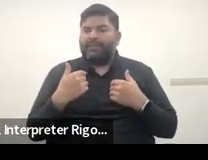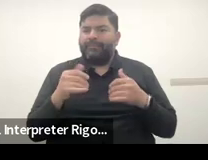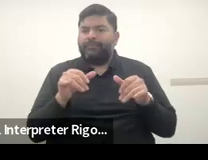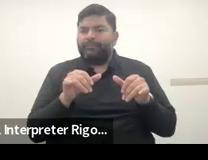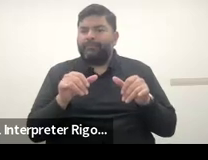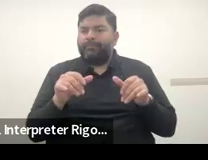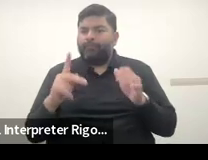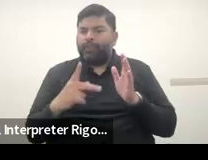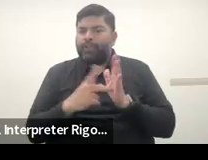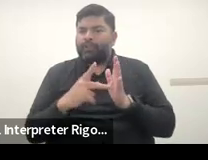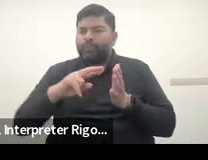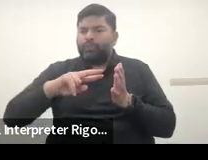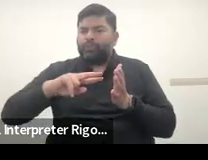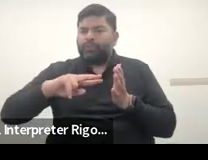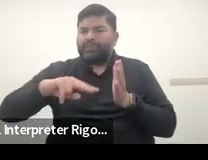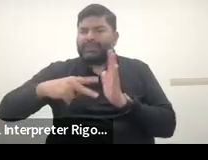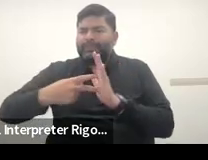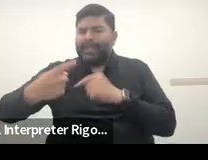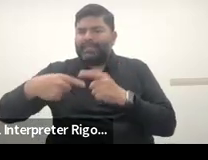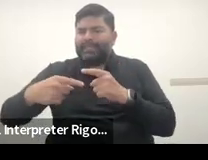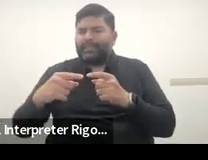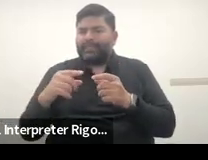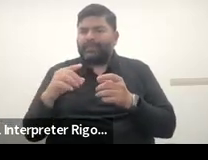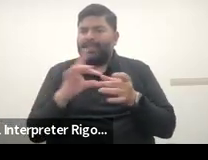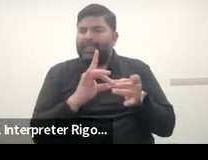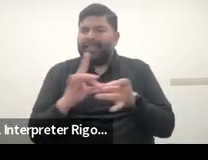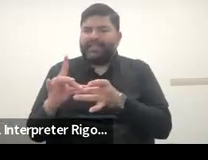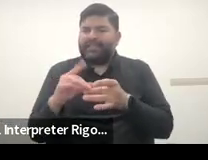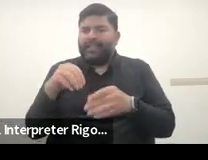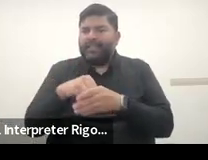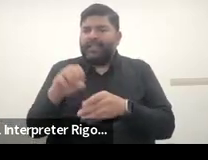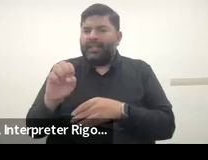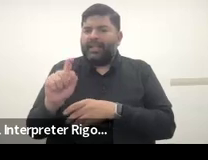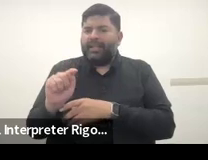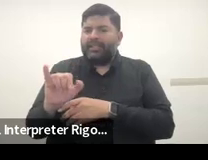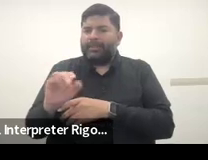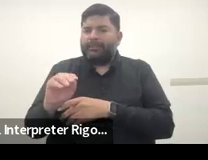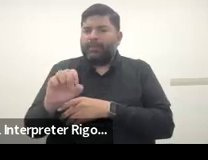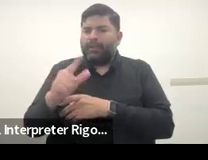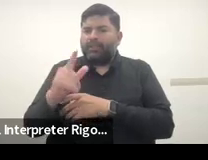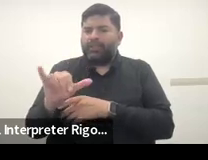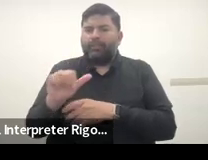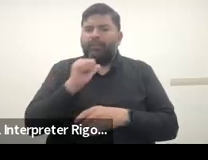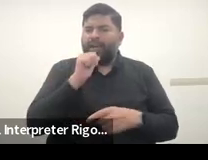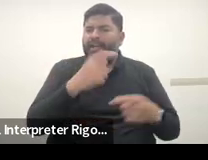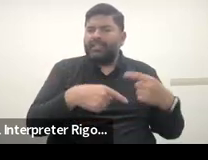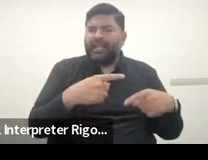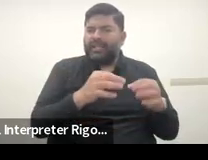in non-sign languages, so this seems like a perhaps orthogonal evolutionary track of